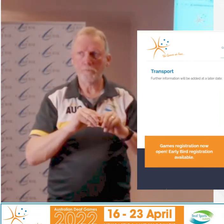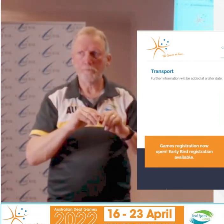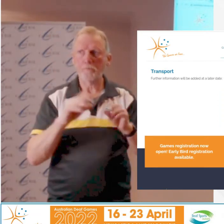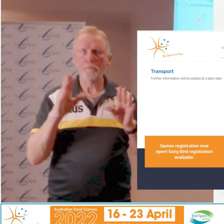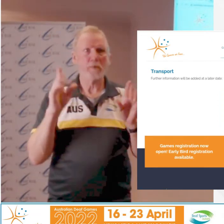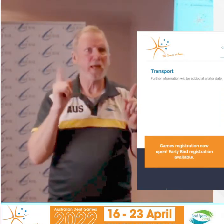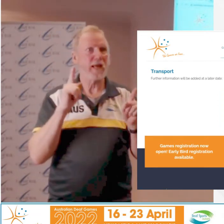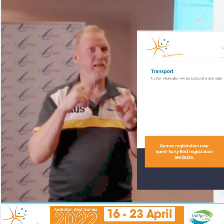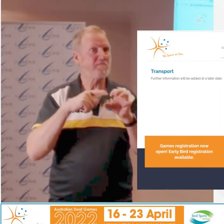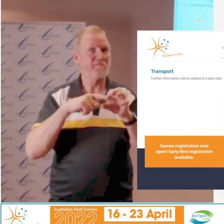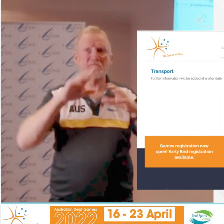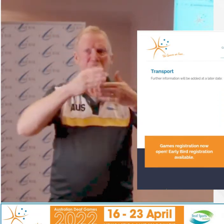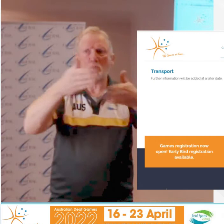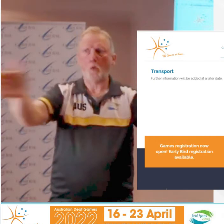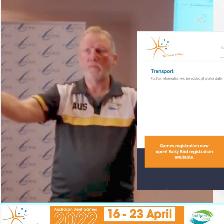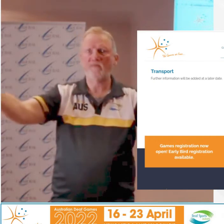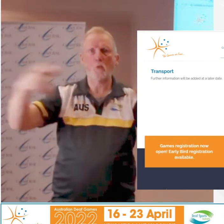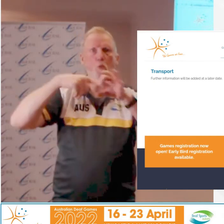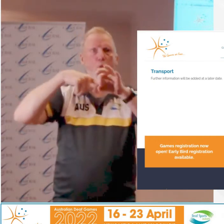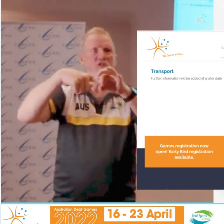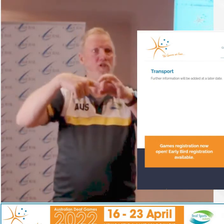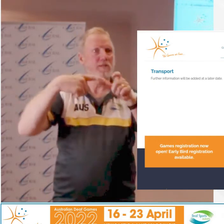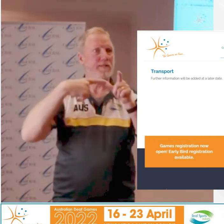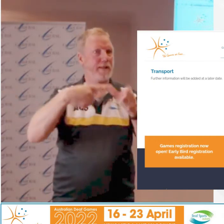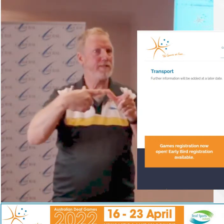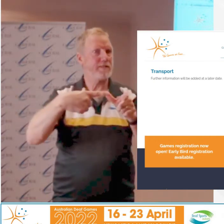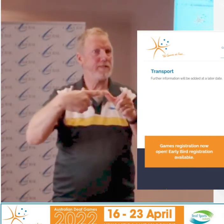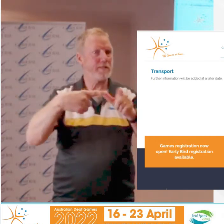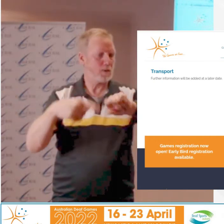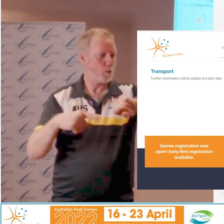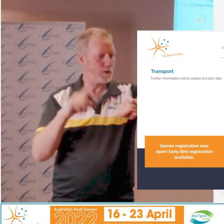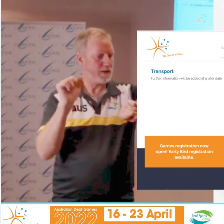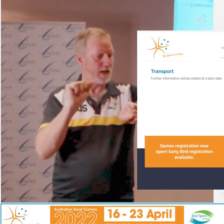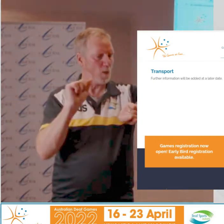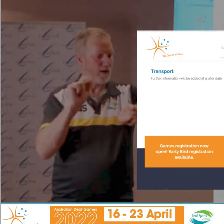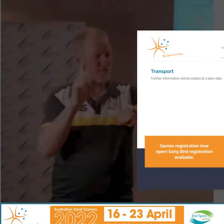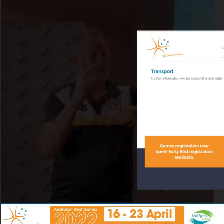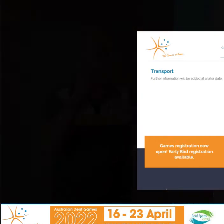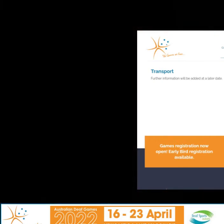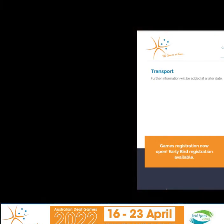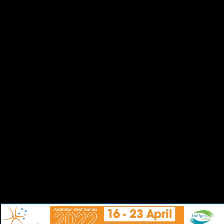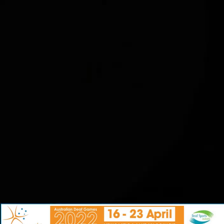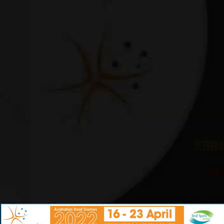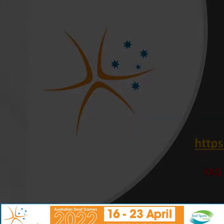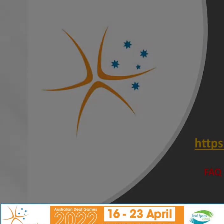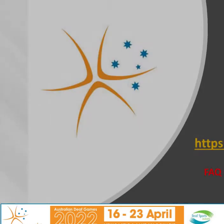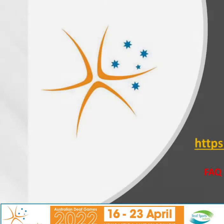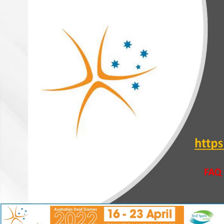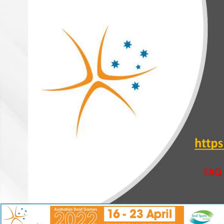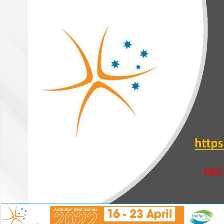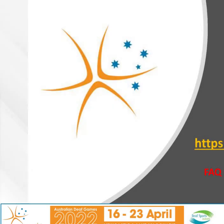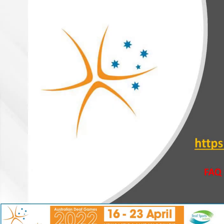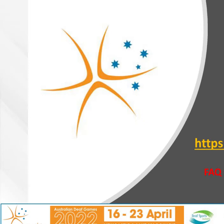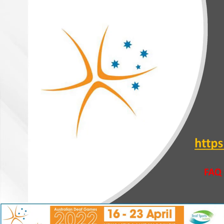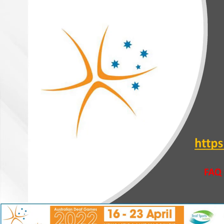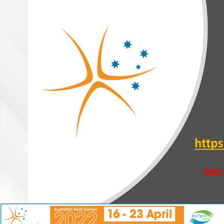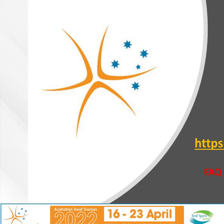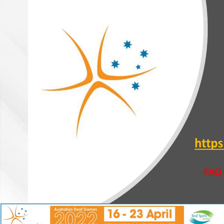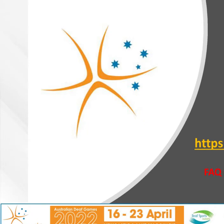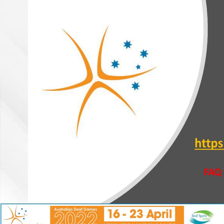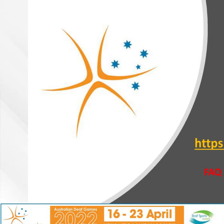okay i think that's all for the website i'm going to open it up to the floor